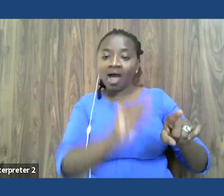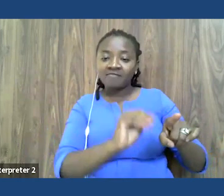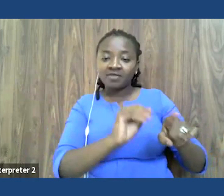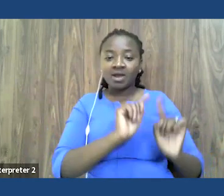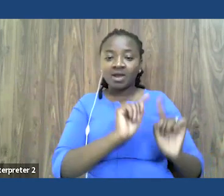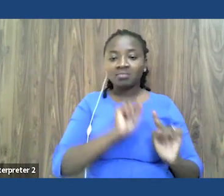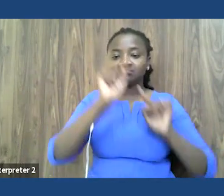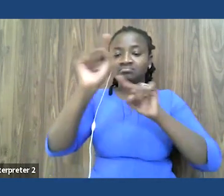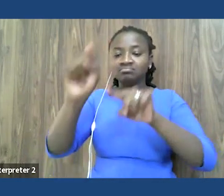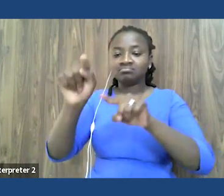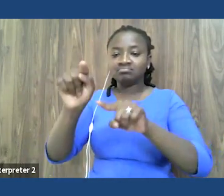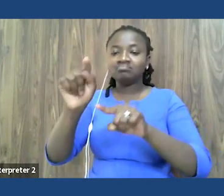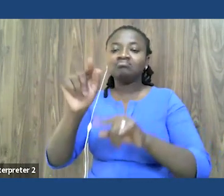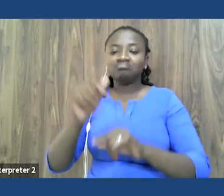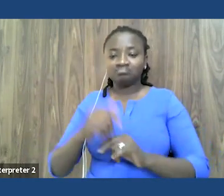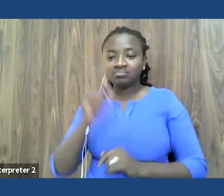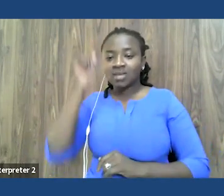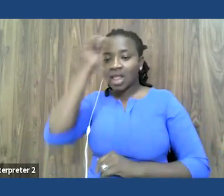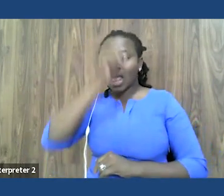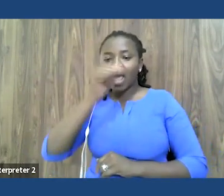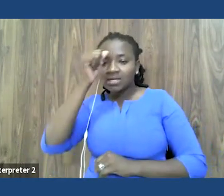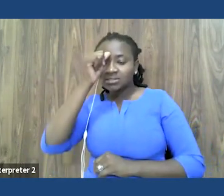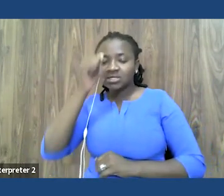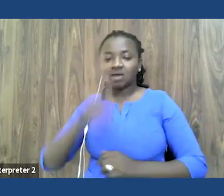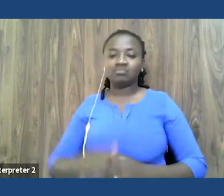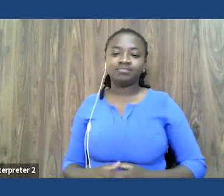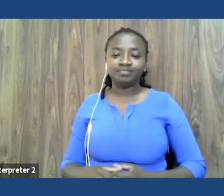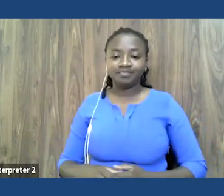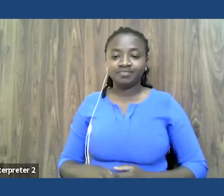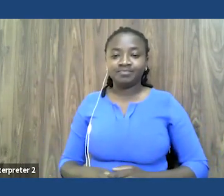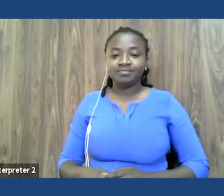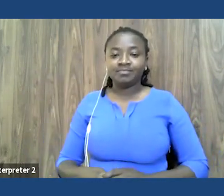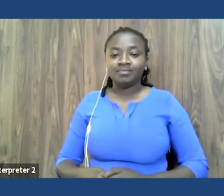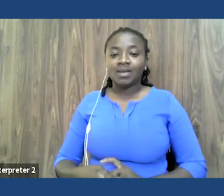and talk with the delegate there's about older people's rights.